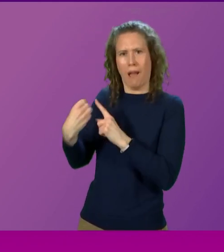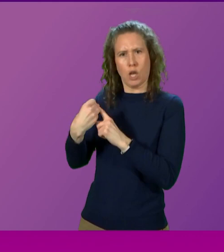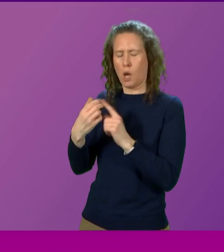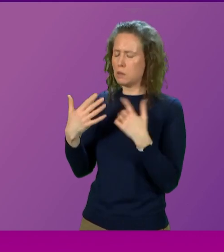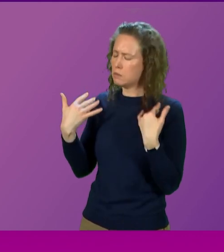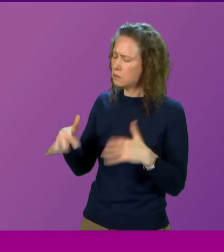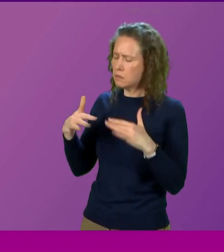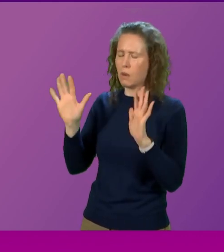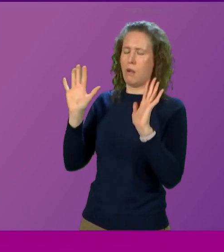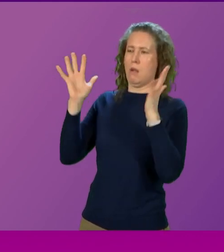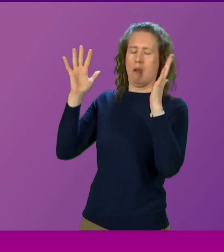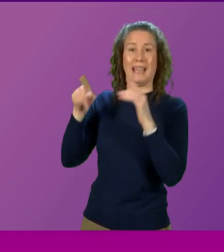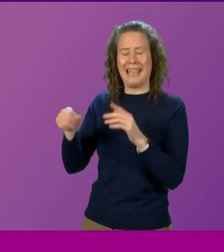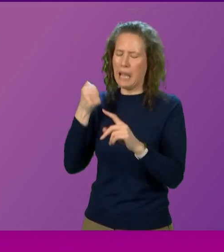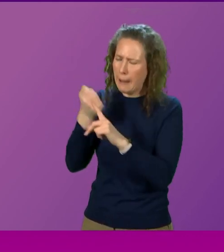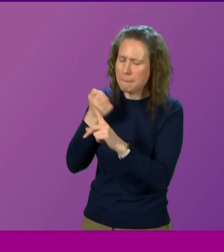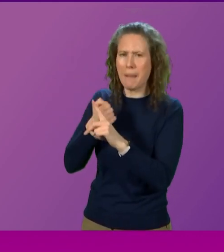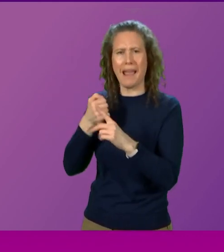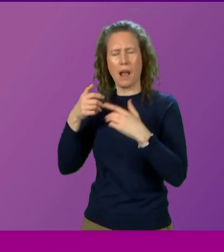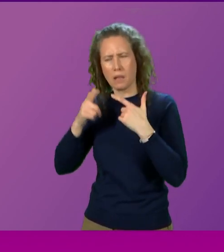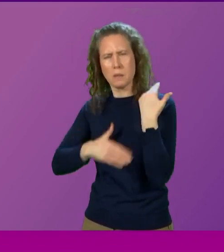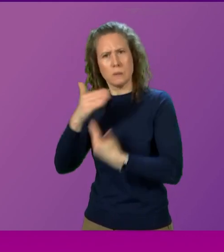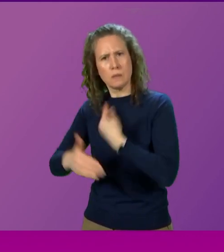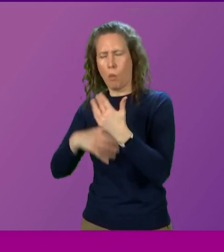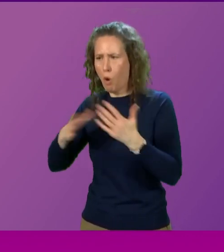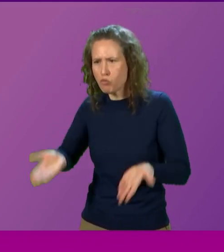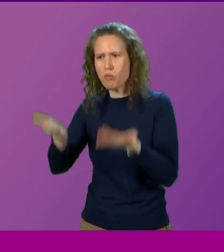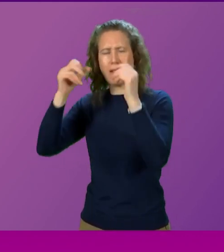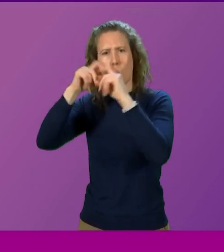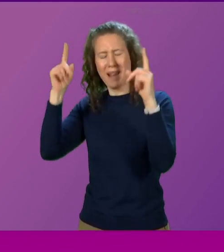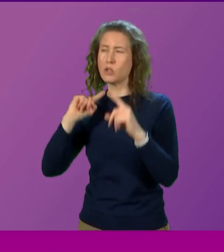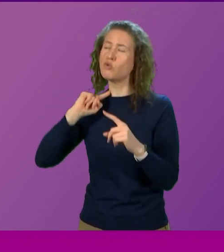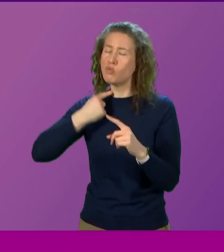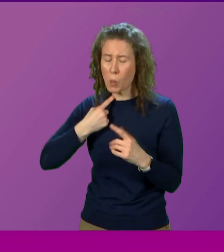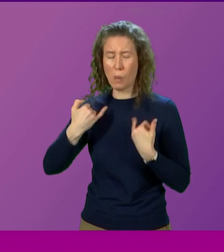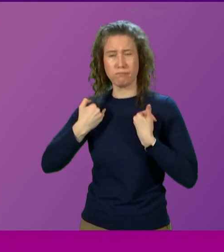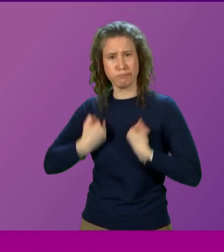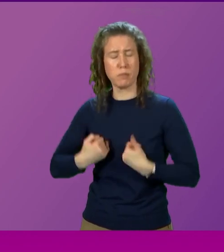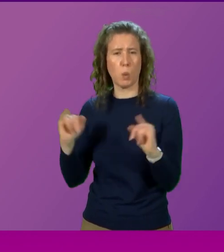inspirational. He campaigned tirelessly to increase awareness of this cruel condition, as well as raising